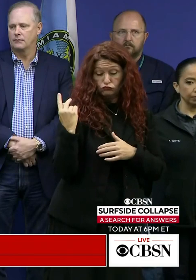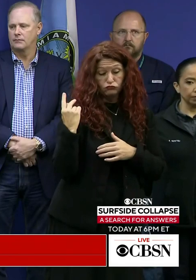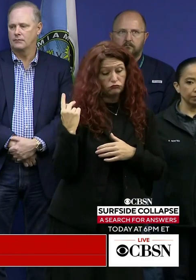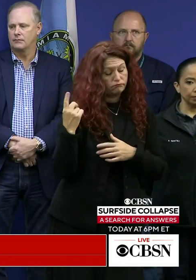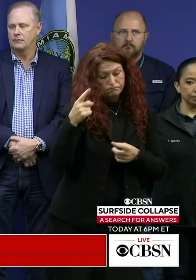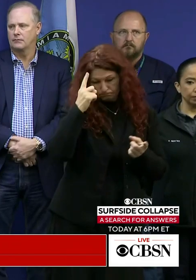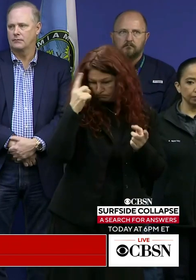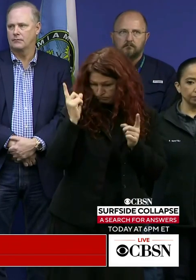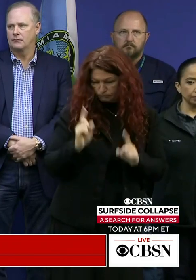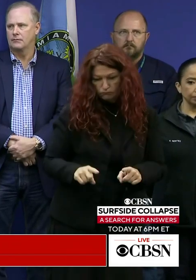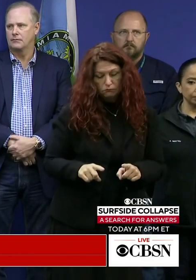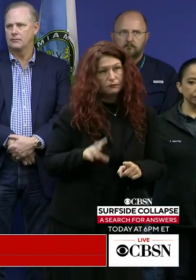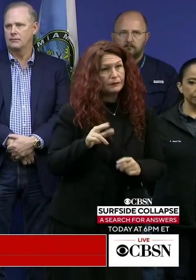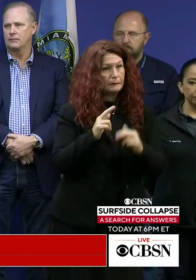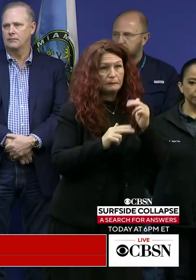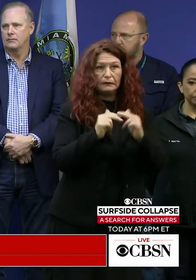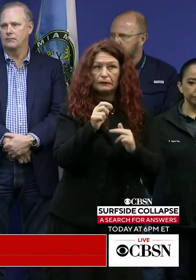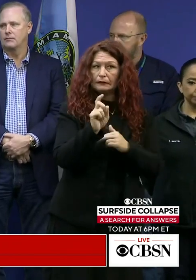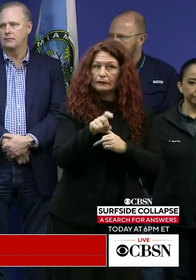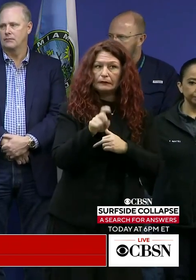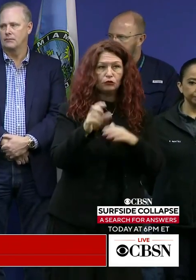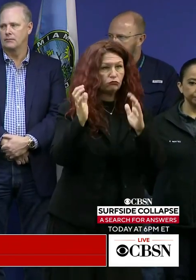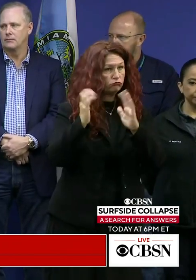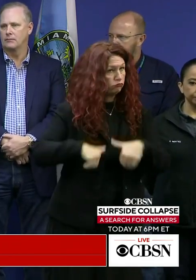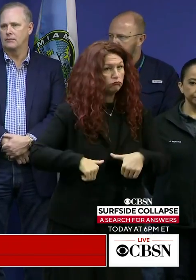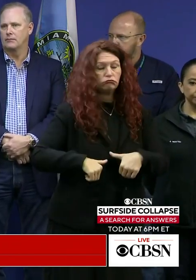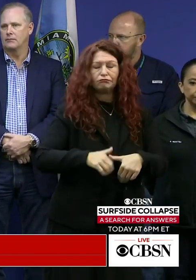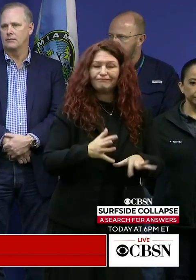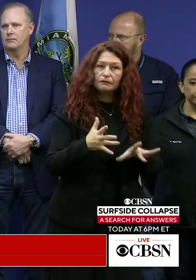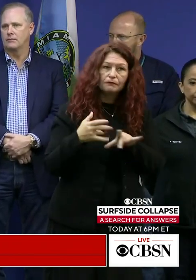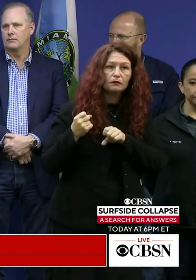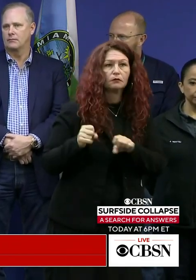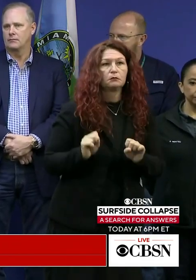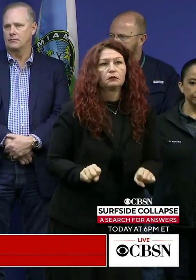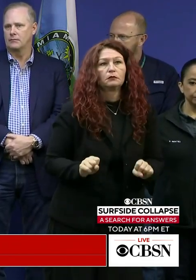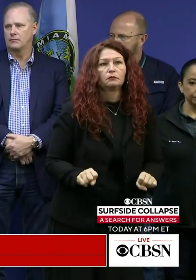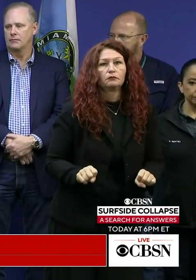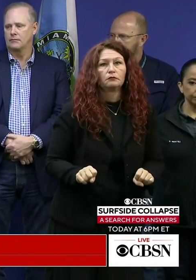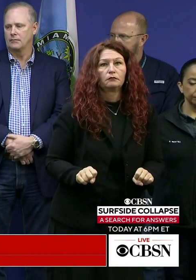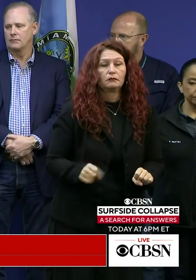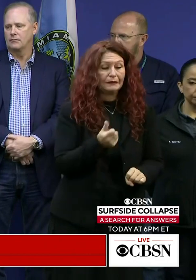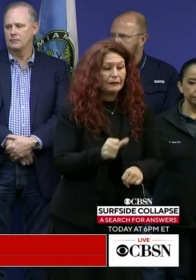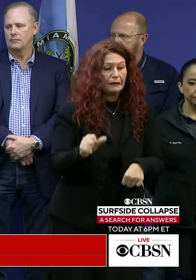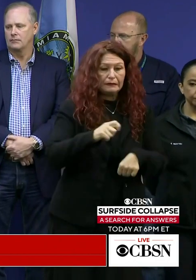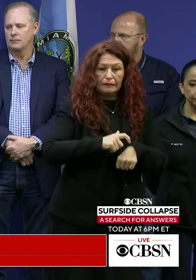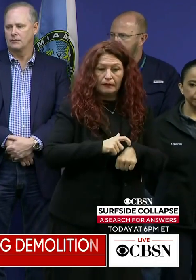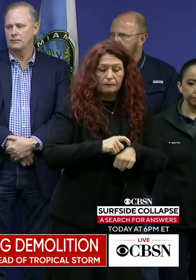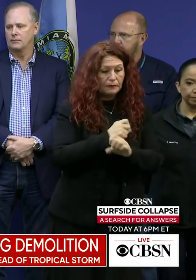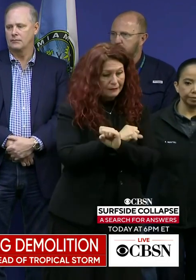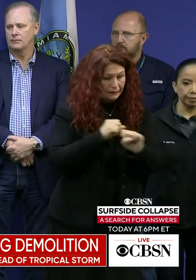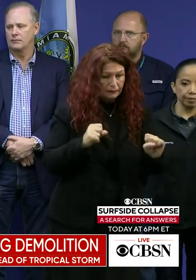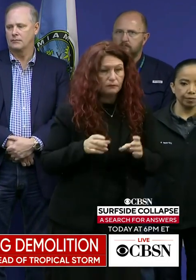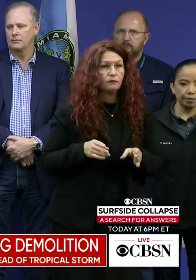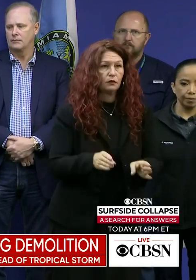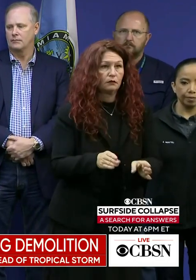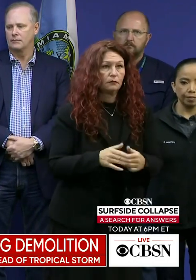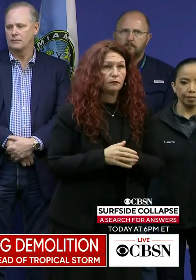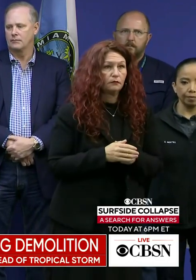UNSTABLE. BUT OFFICIALS VOW THAT THE SEARCH EFFORT IS NOT OVER.